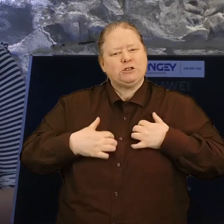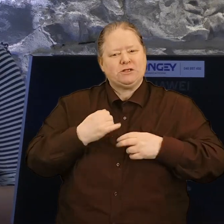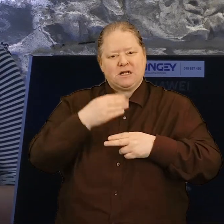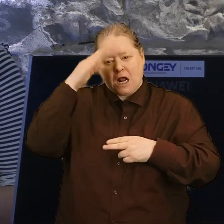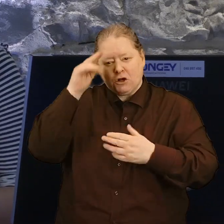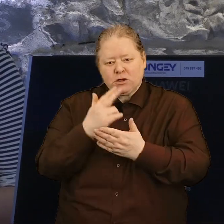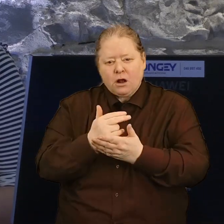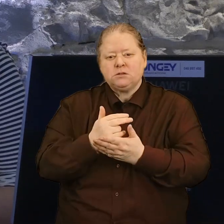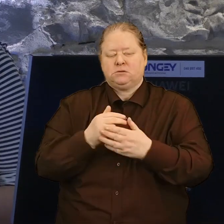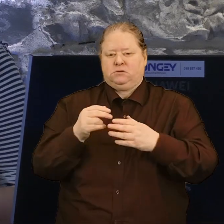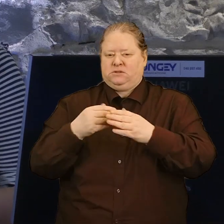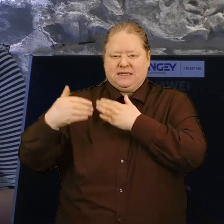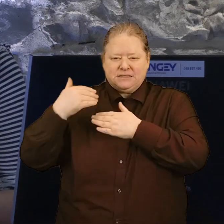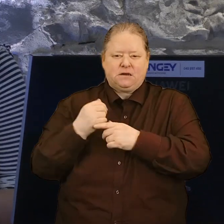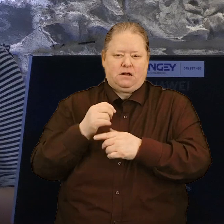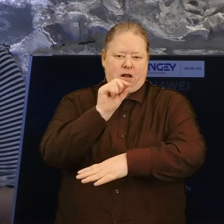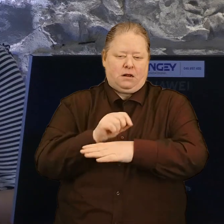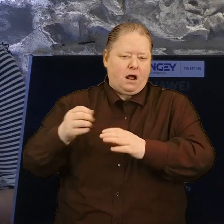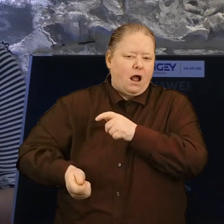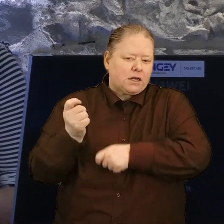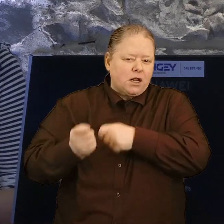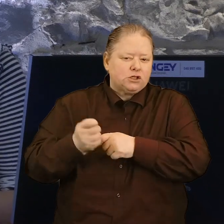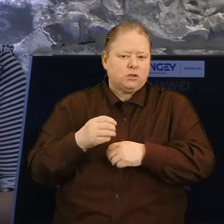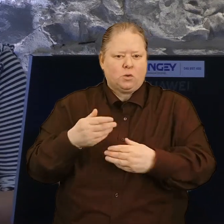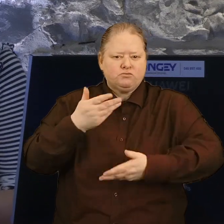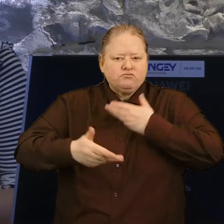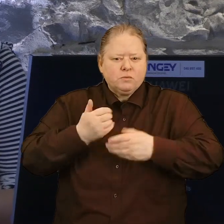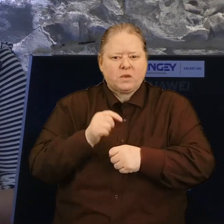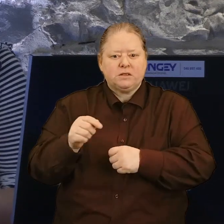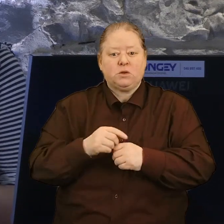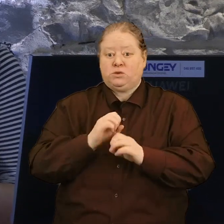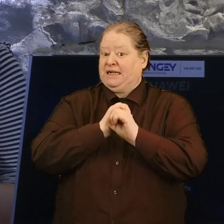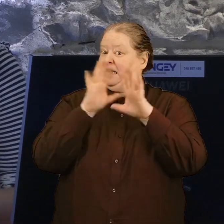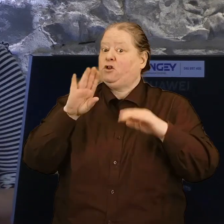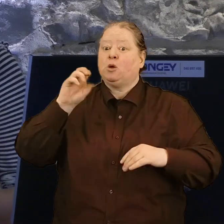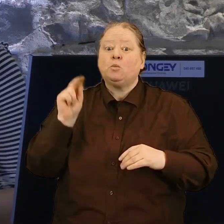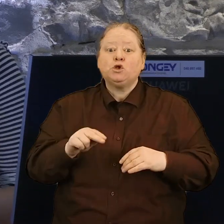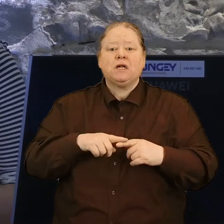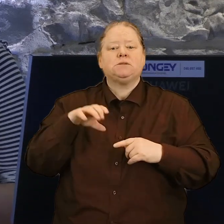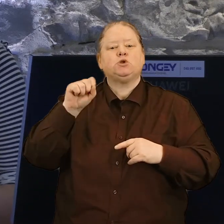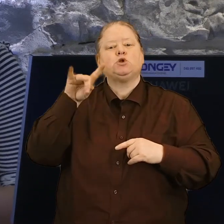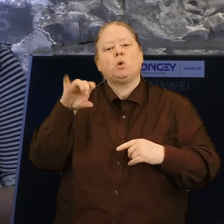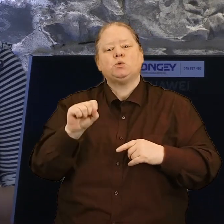antiquities and archaeology, who often met in Stokes' house to discuss these. So it's clear that Burton and Stokes drew on their shared